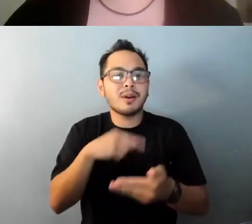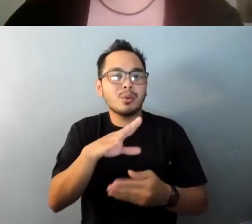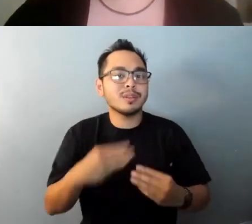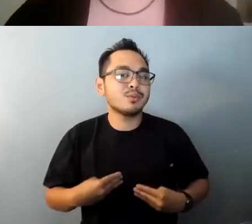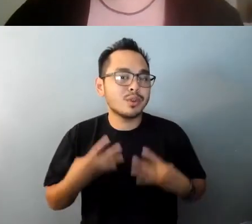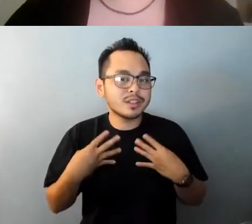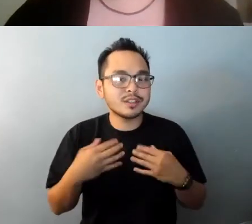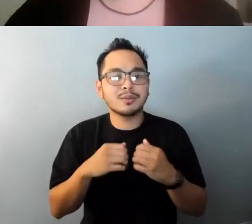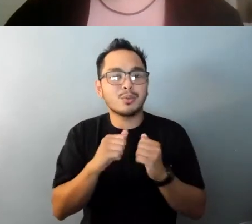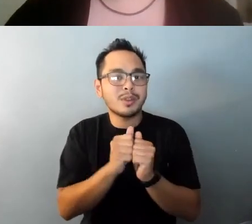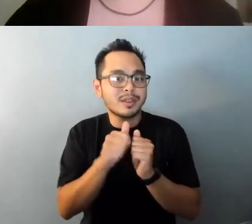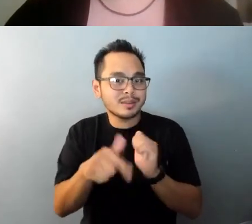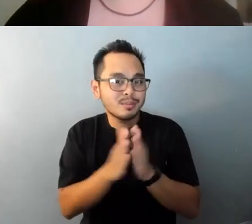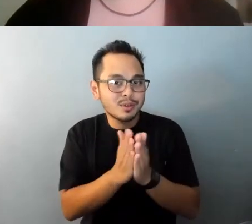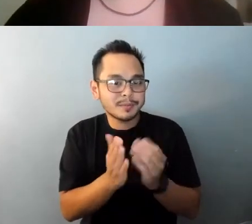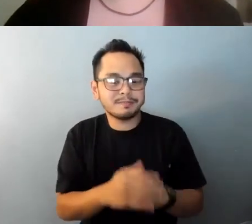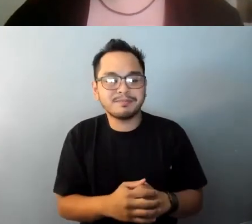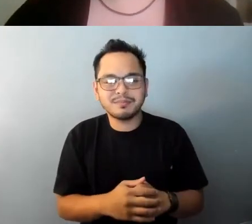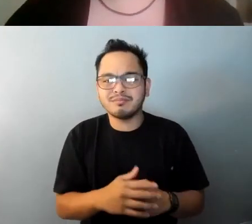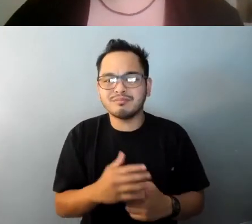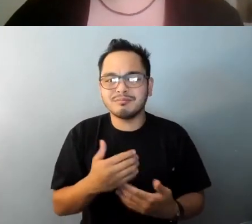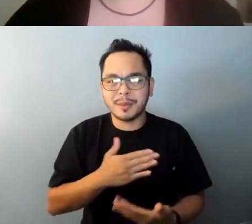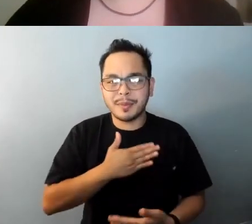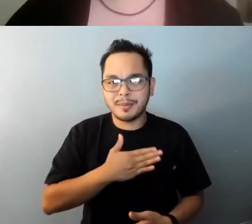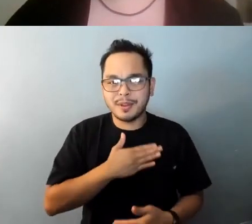am so grateful for both of you for being here.